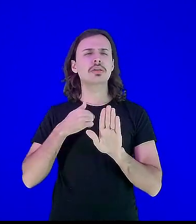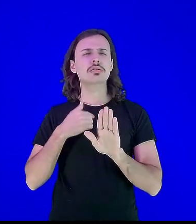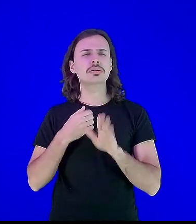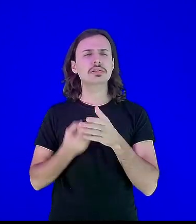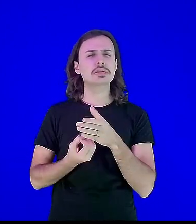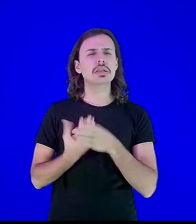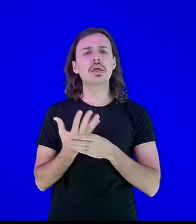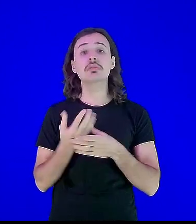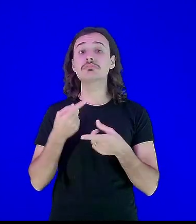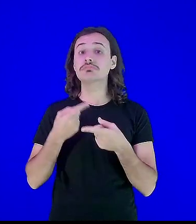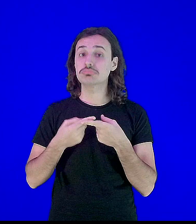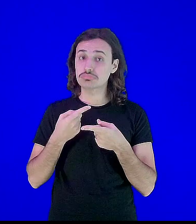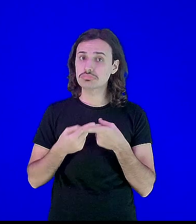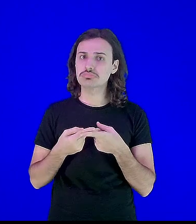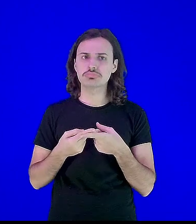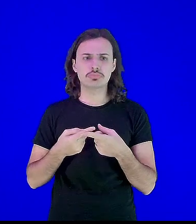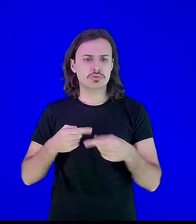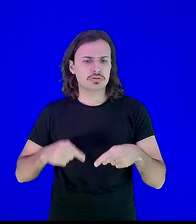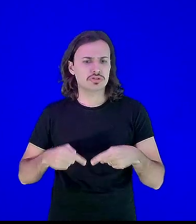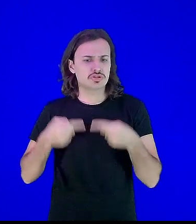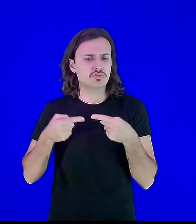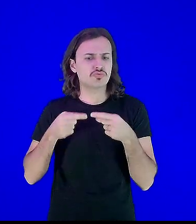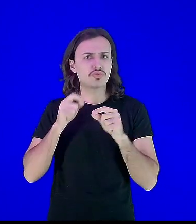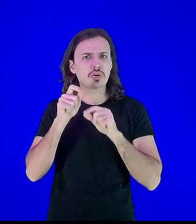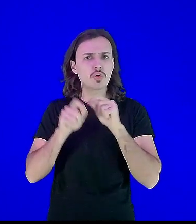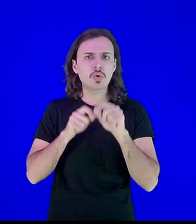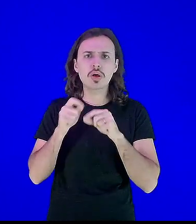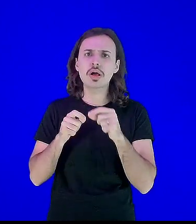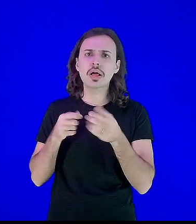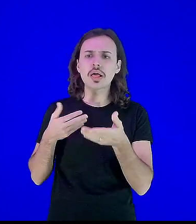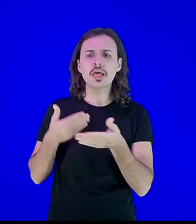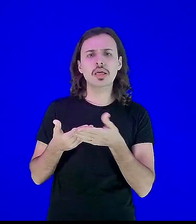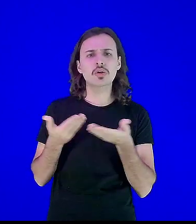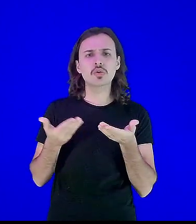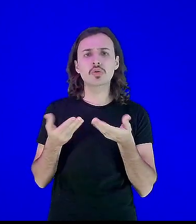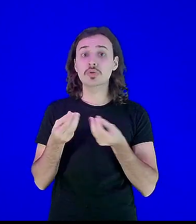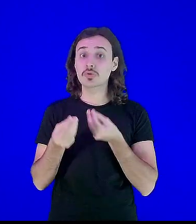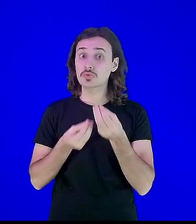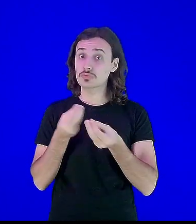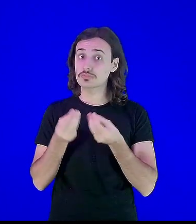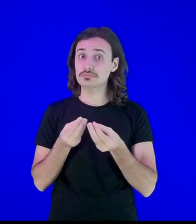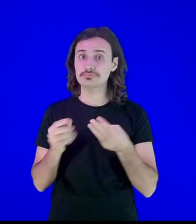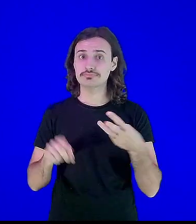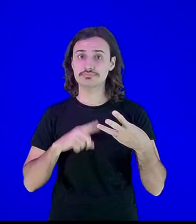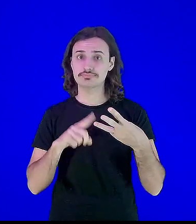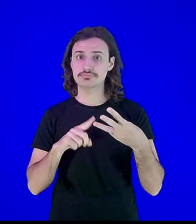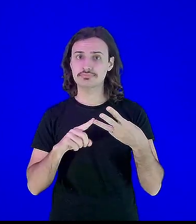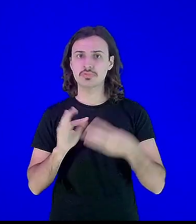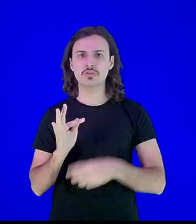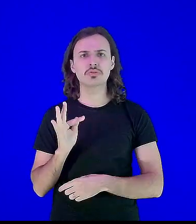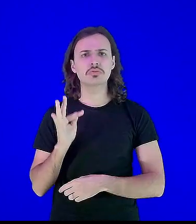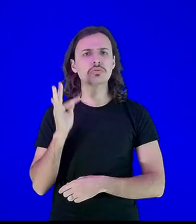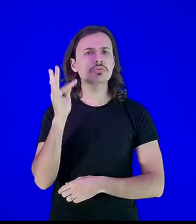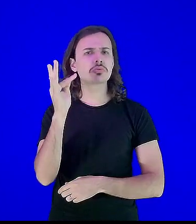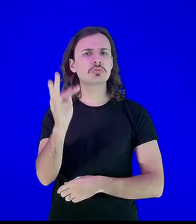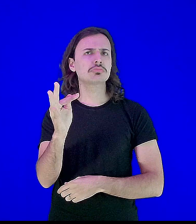the the challenges I had and the ones I have today fourth, the future the future, I have in mind for LetraSinal